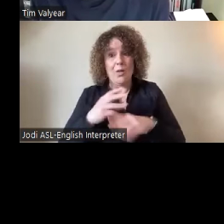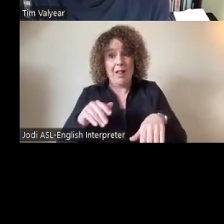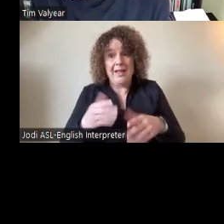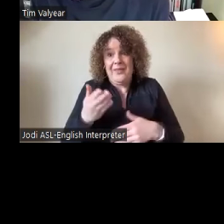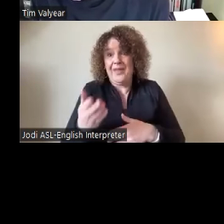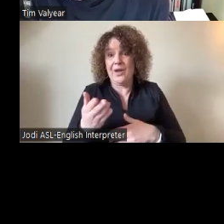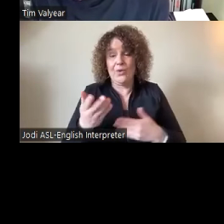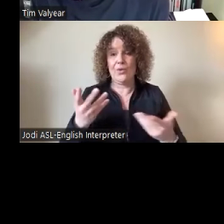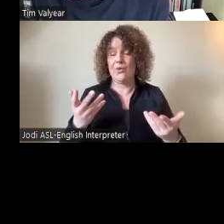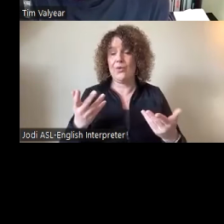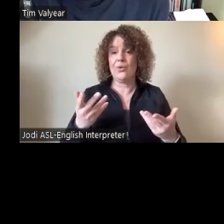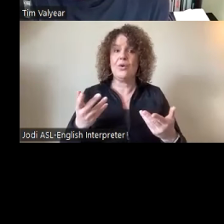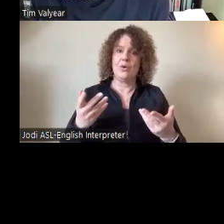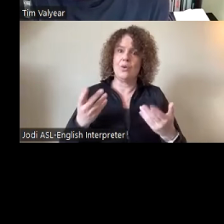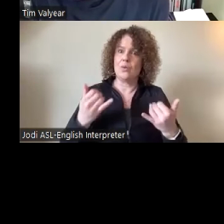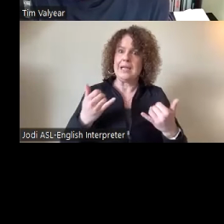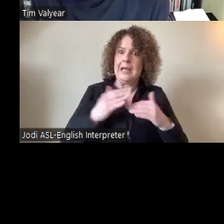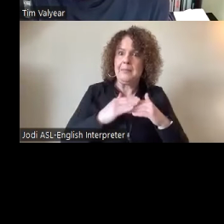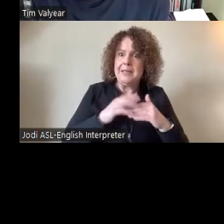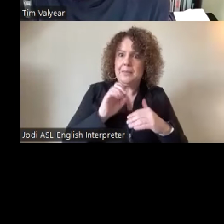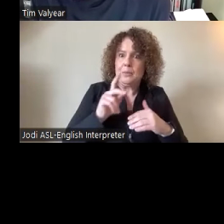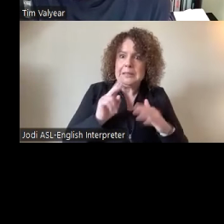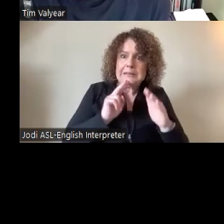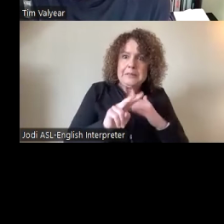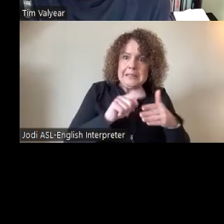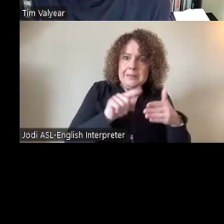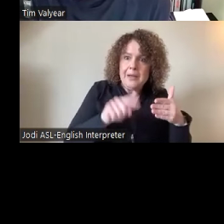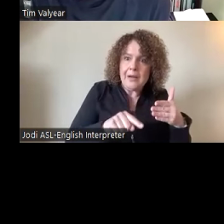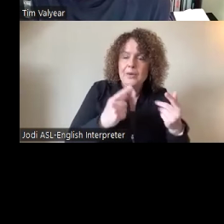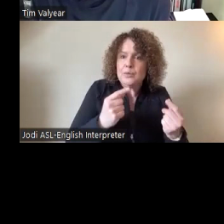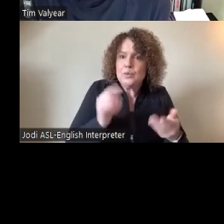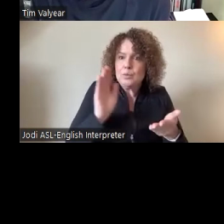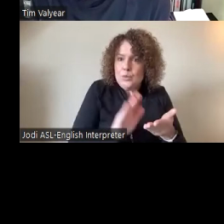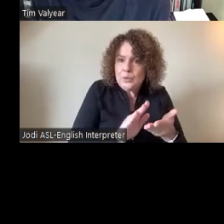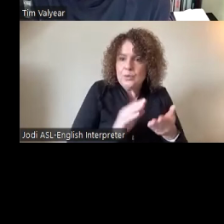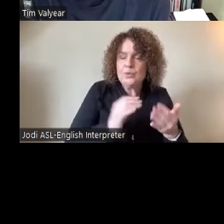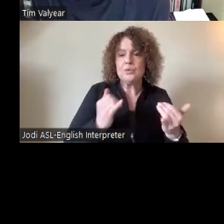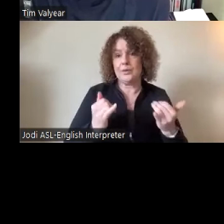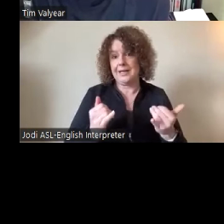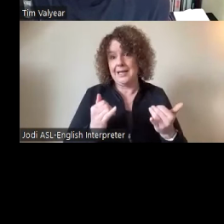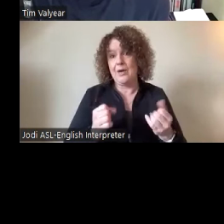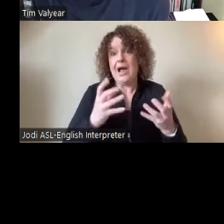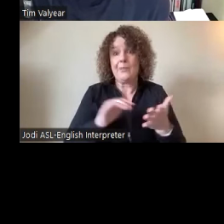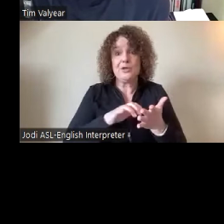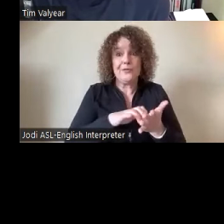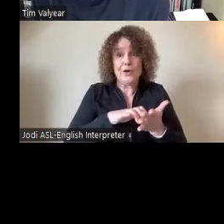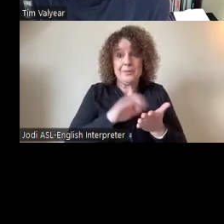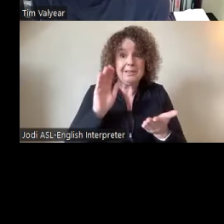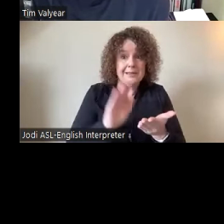people won't get care. And again, that's in a best-case scenario. Our world isn't there right now. We're in a